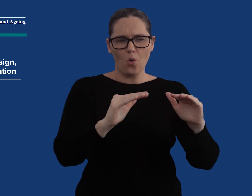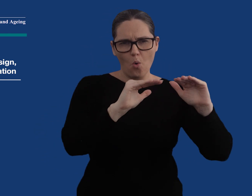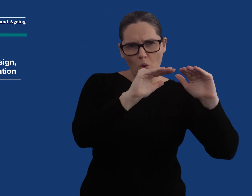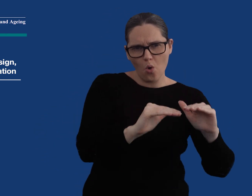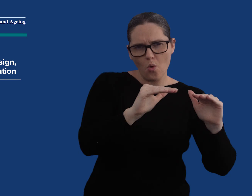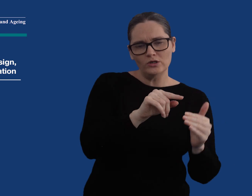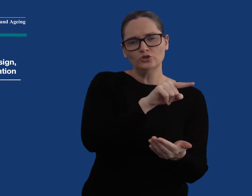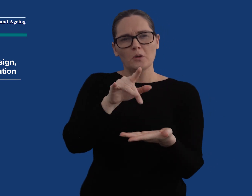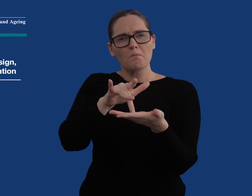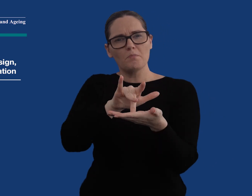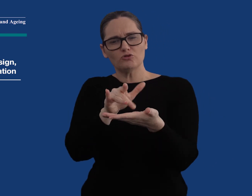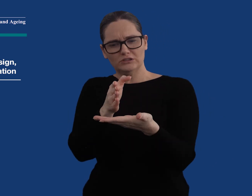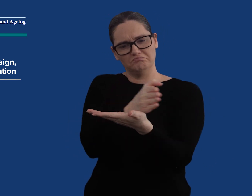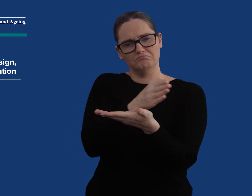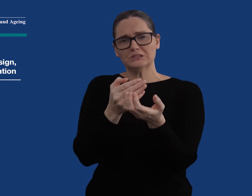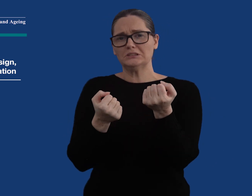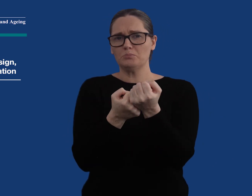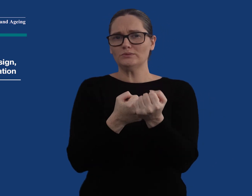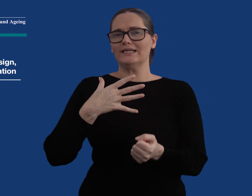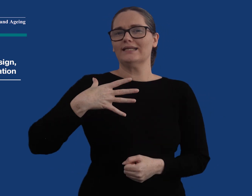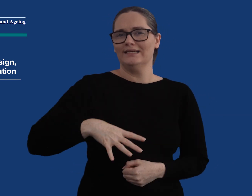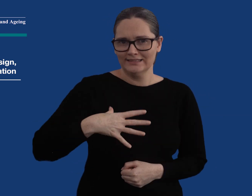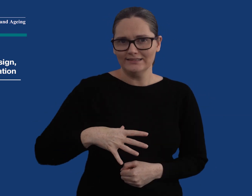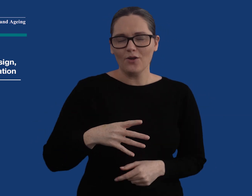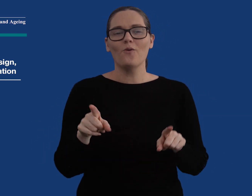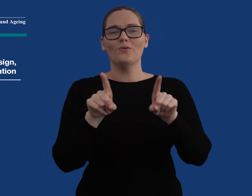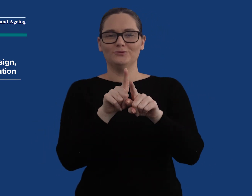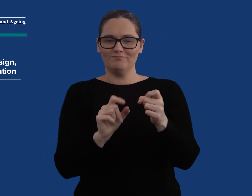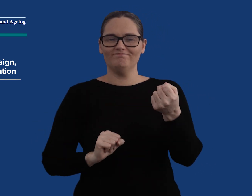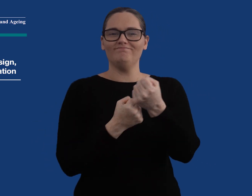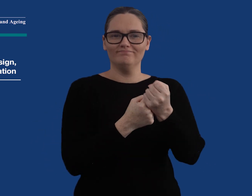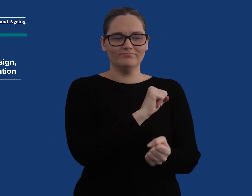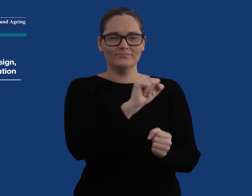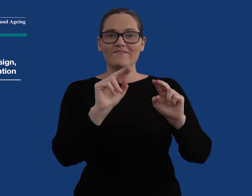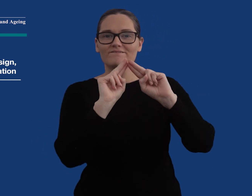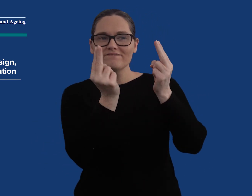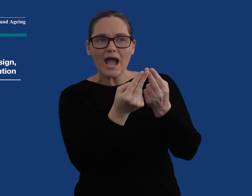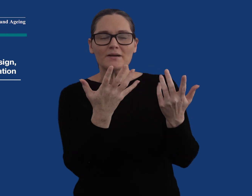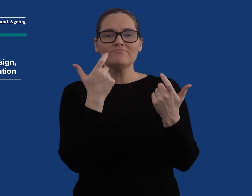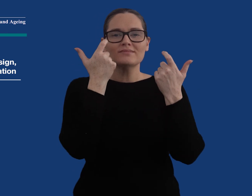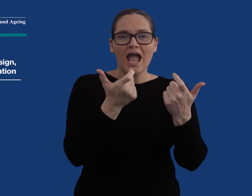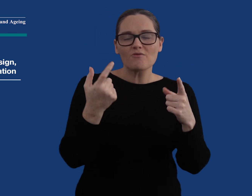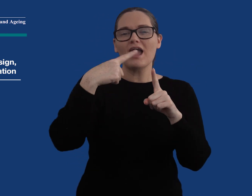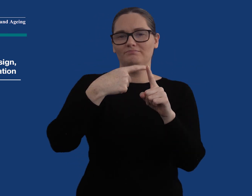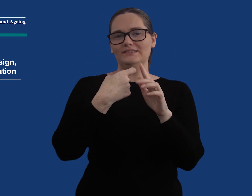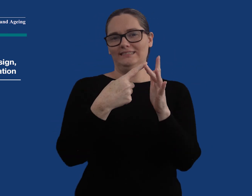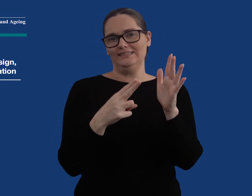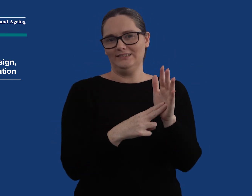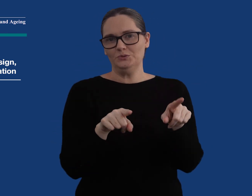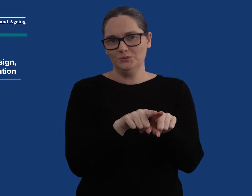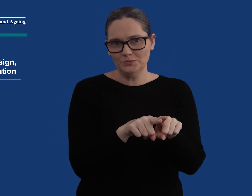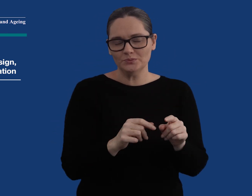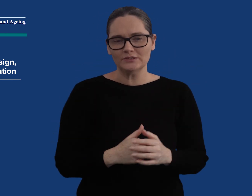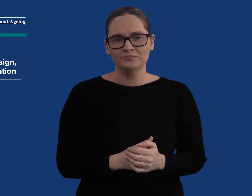who have low to moderate support needs, and their families, carers and kin.